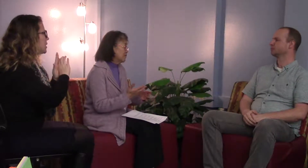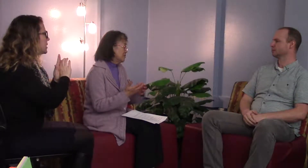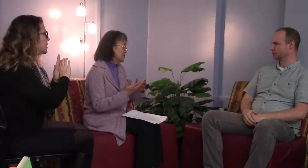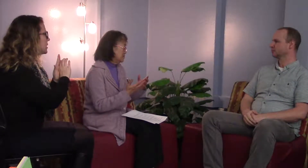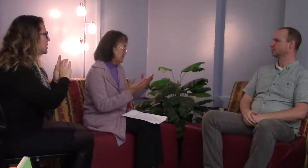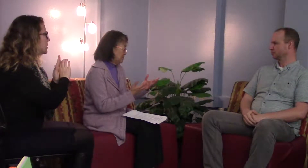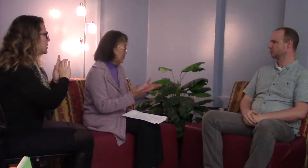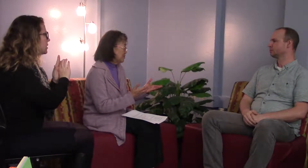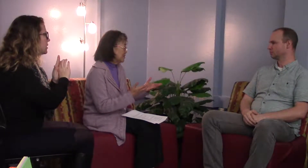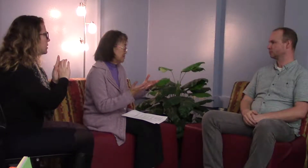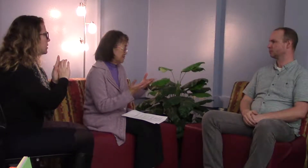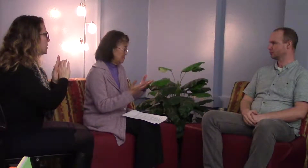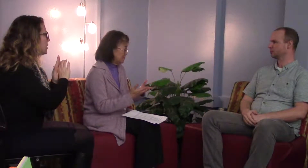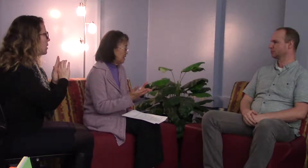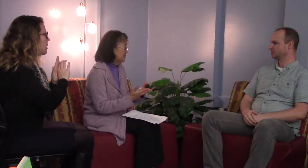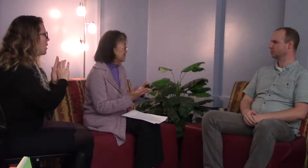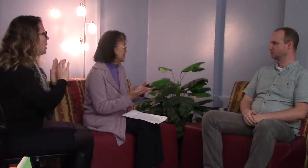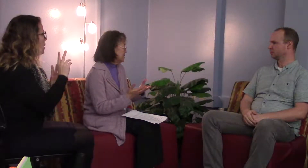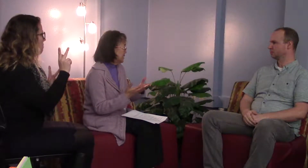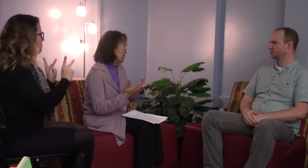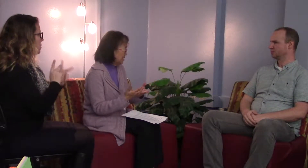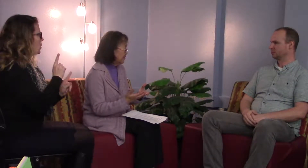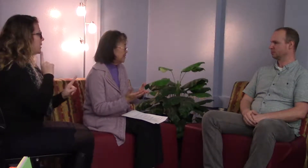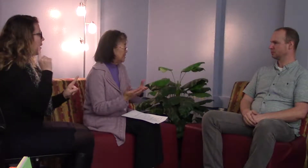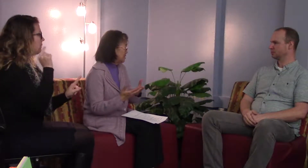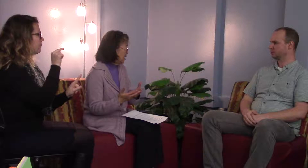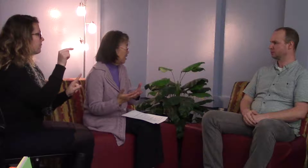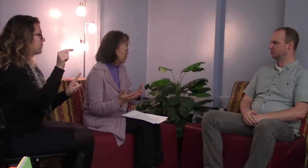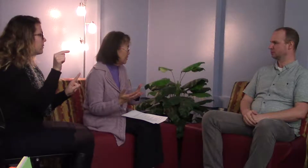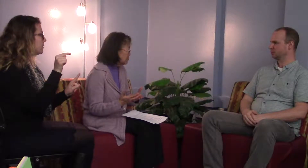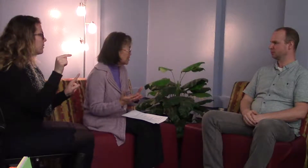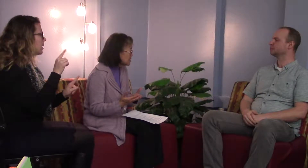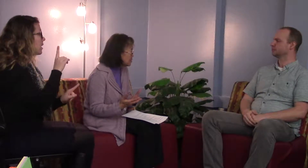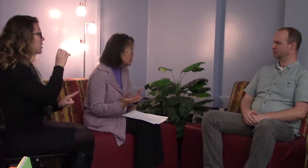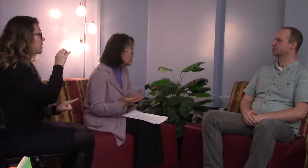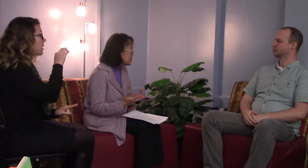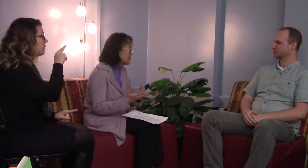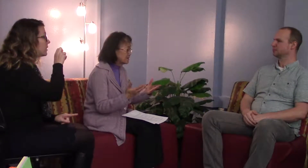of those deafness and Deaf and hard-of-hearing students,